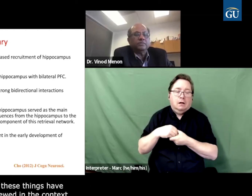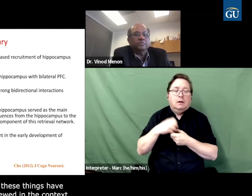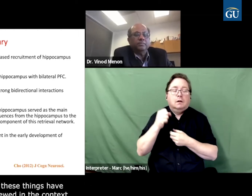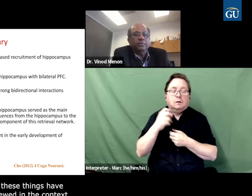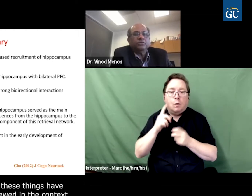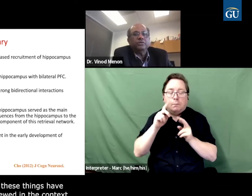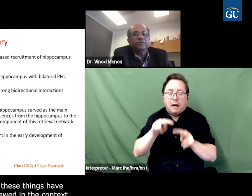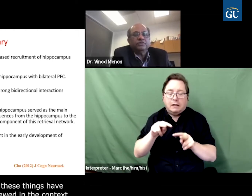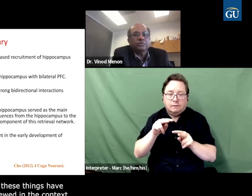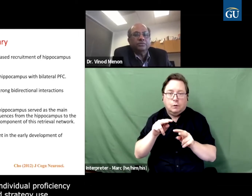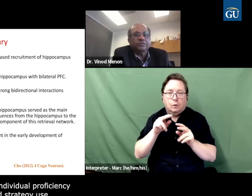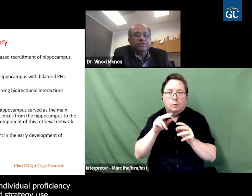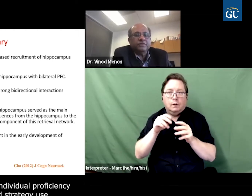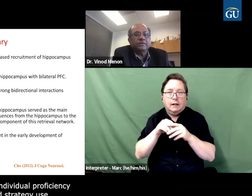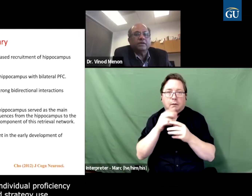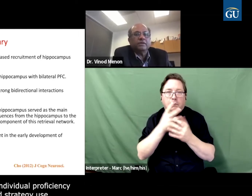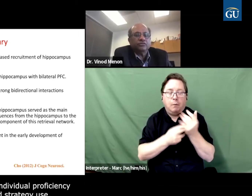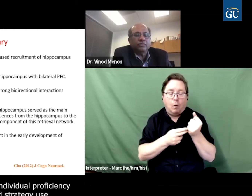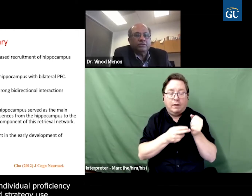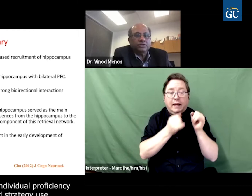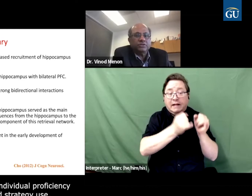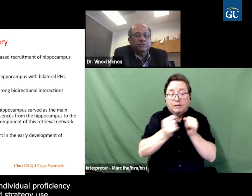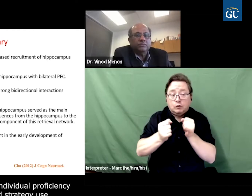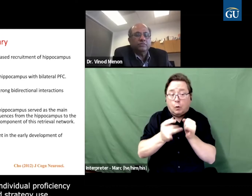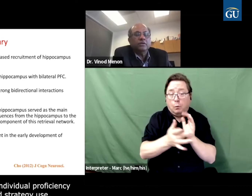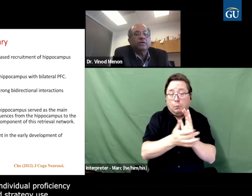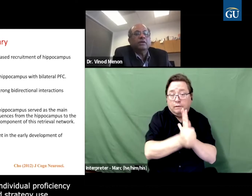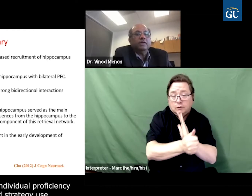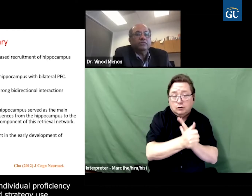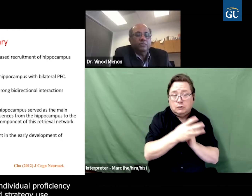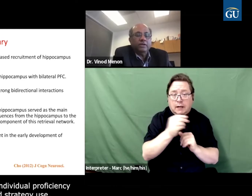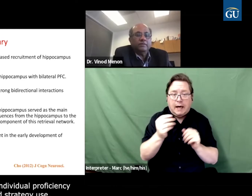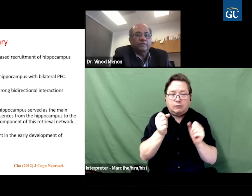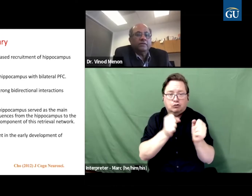viewed in the context of both individual